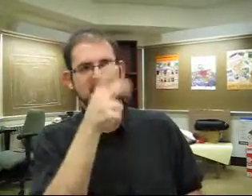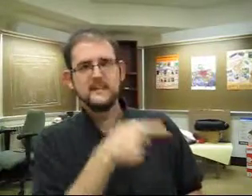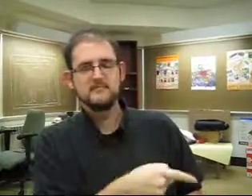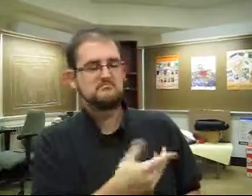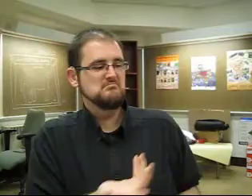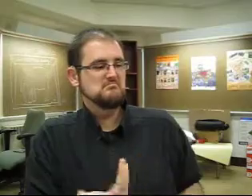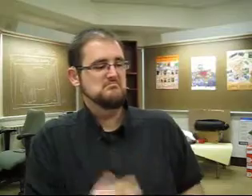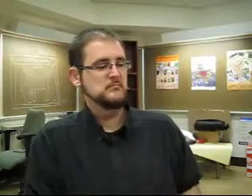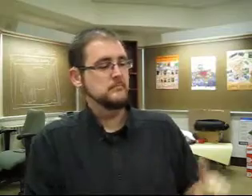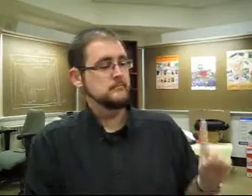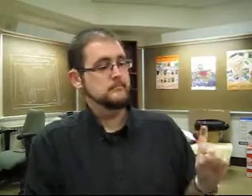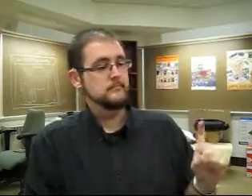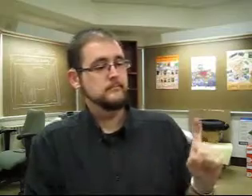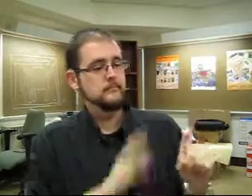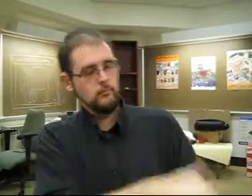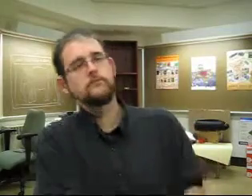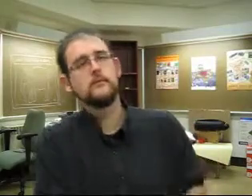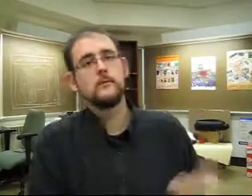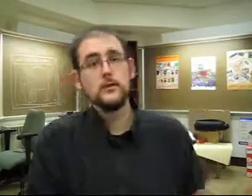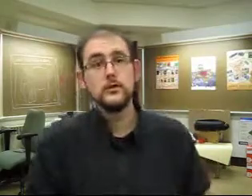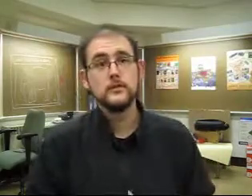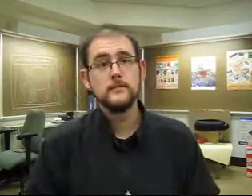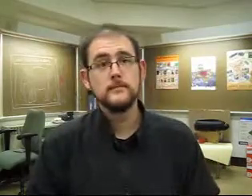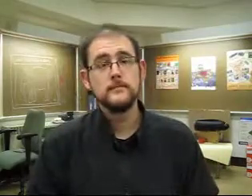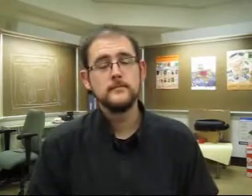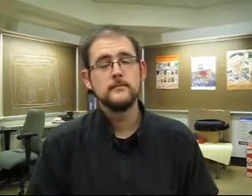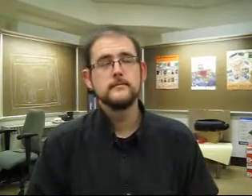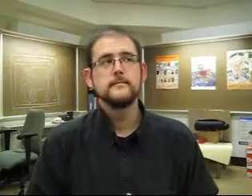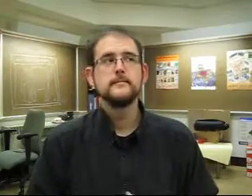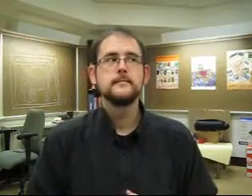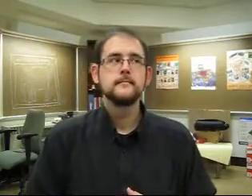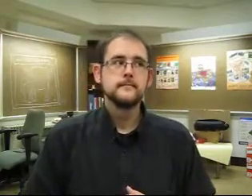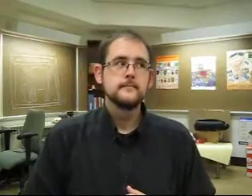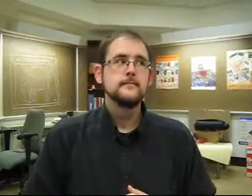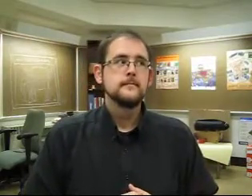insects to be squashed.